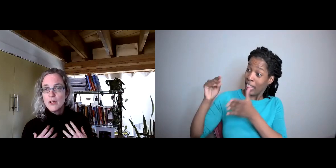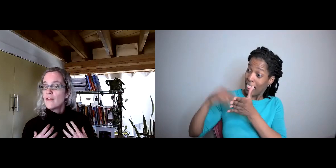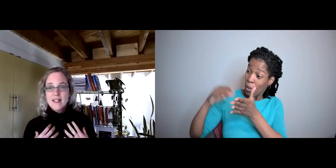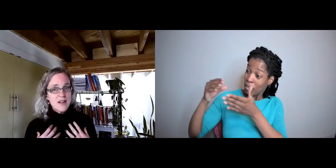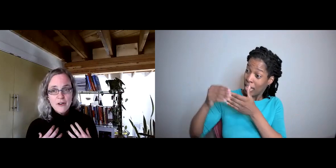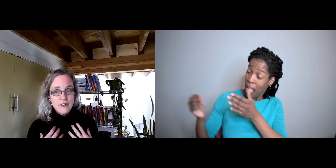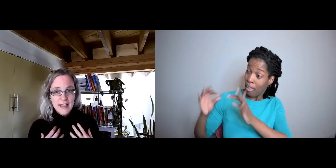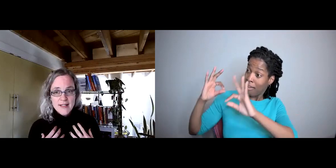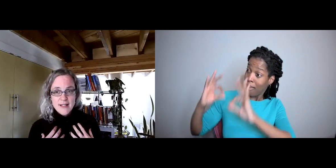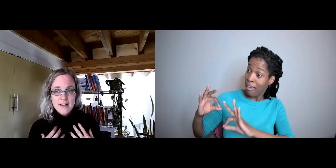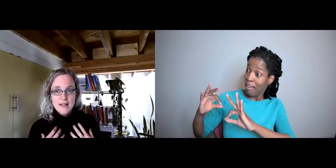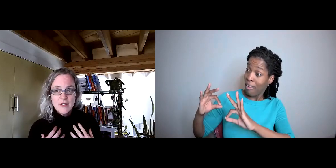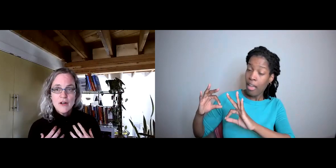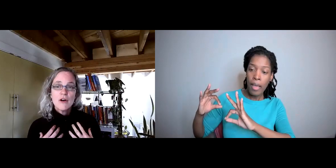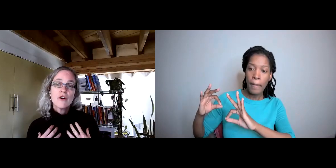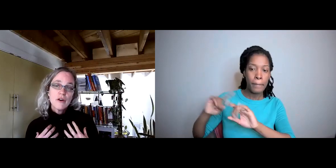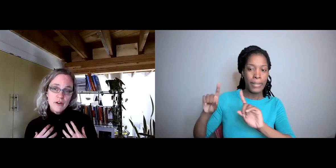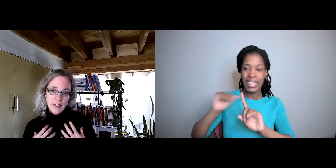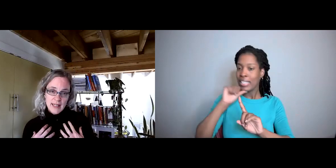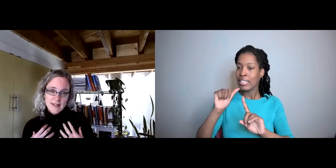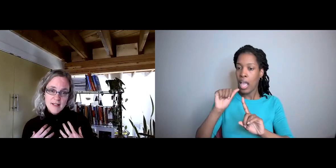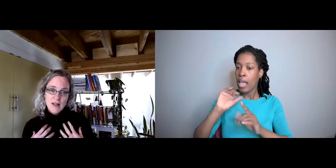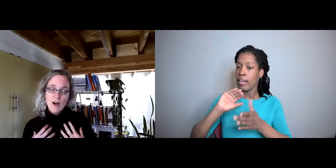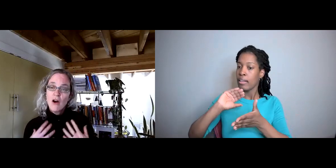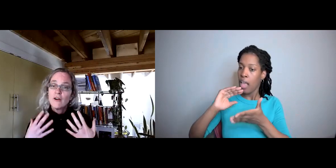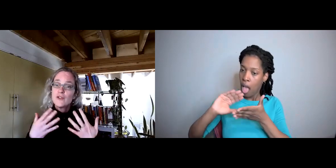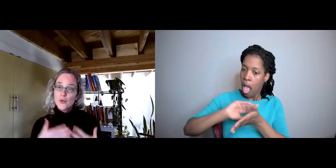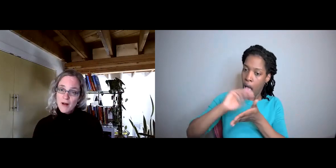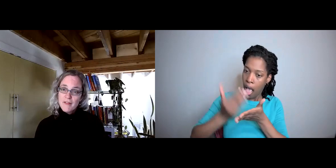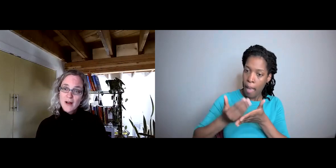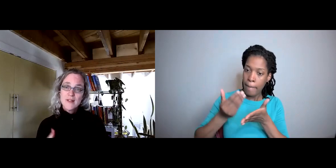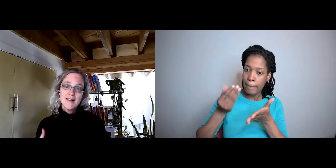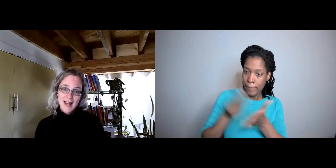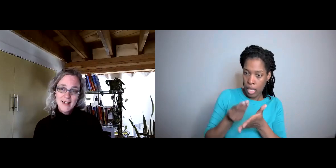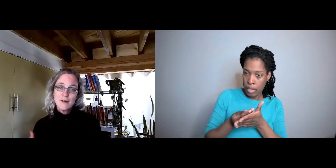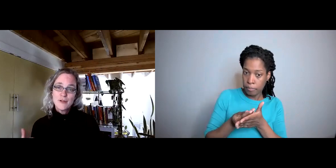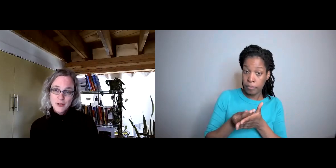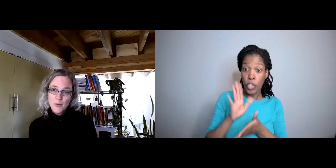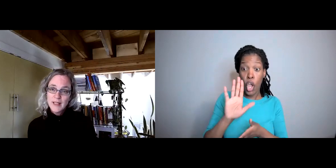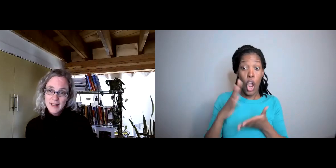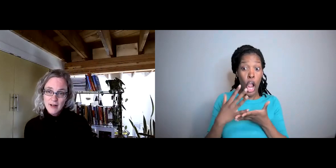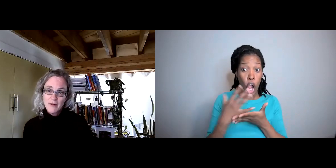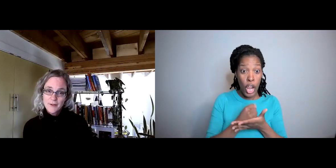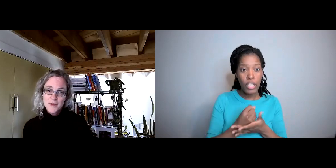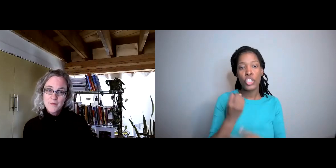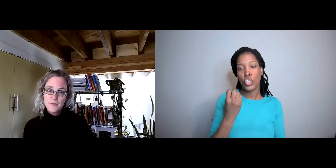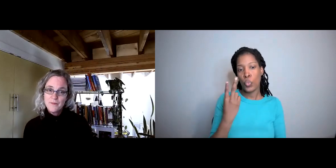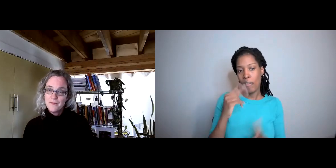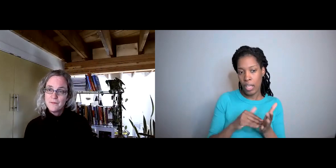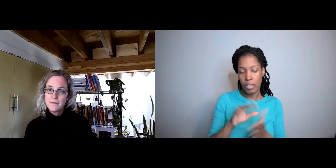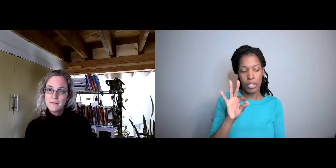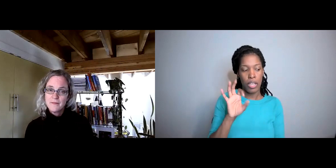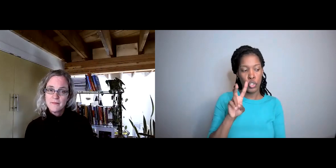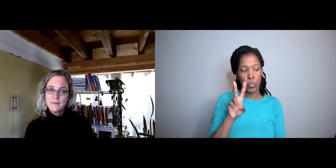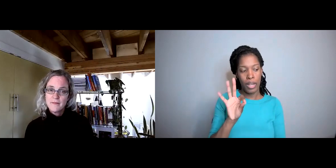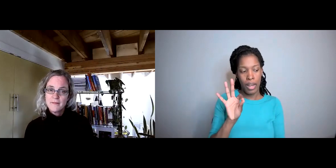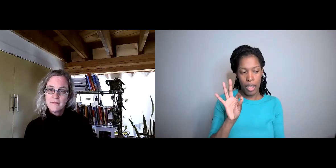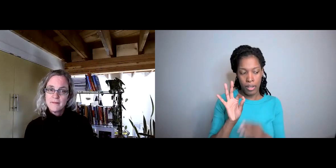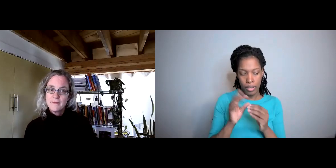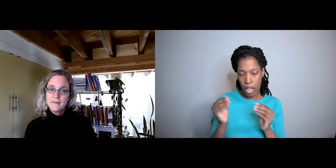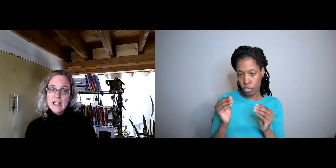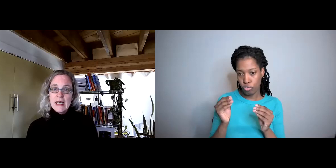That's not her earnings. Her earnings are $12,929.